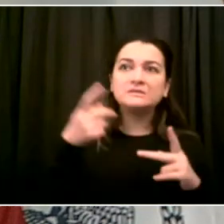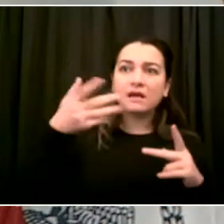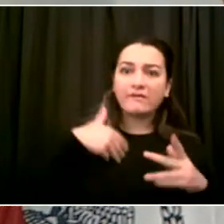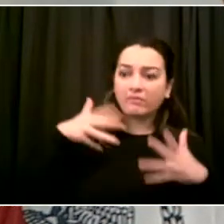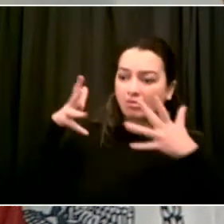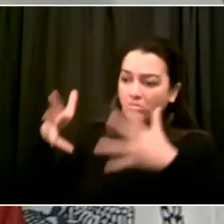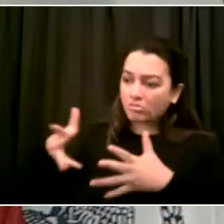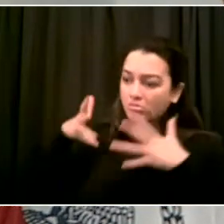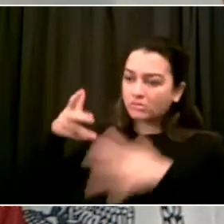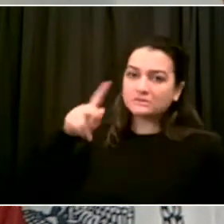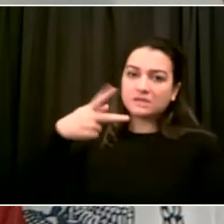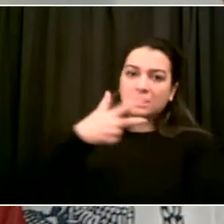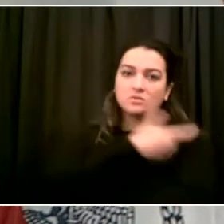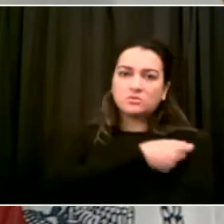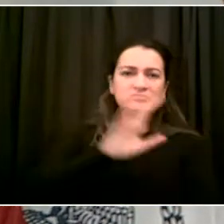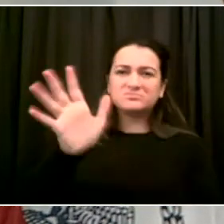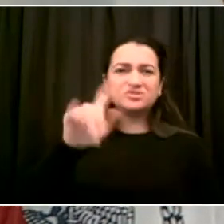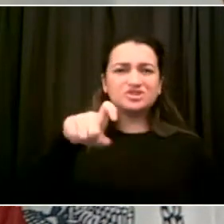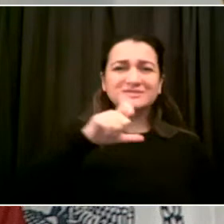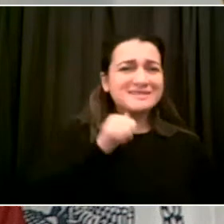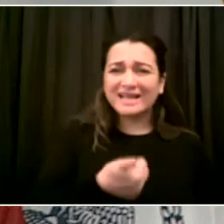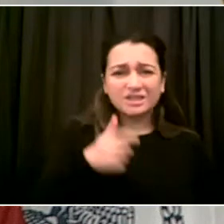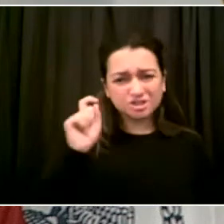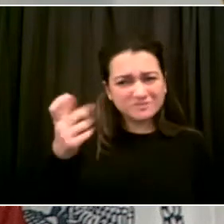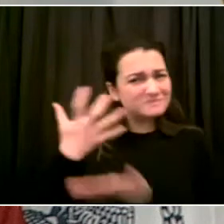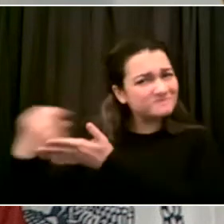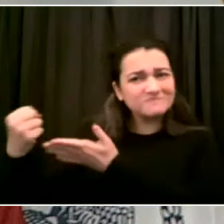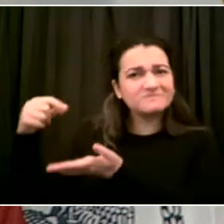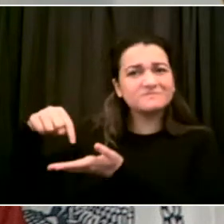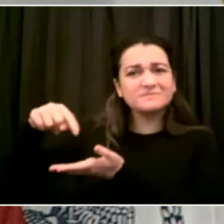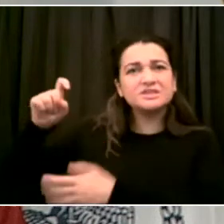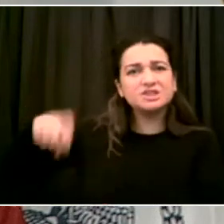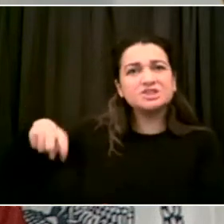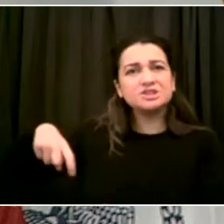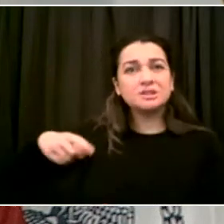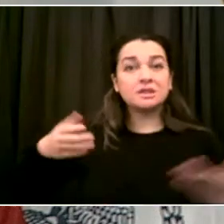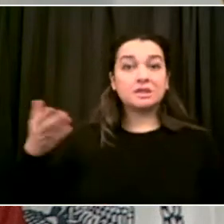AS OF TWO DAYS AGO, KNOW THE NNBUMER CHANGES EVERY DAY, TWO DAYS AGO WE HAD ALMLMT OS1010000,0 DOSES WAITING